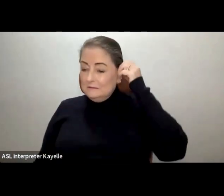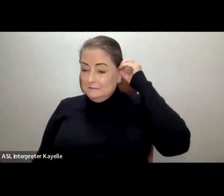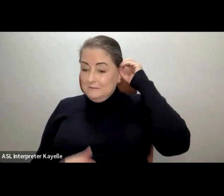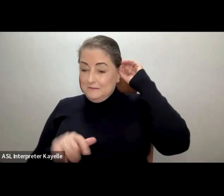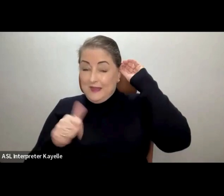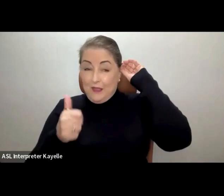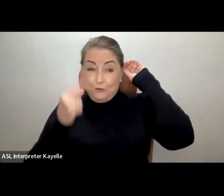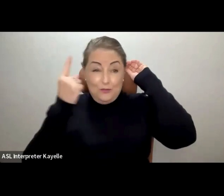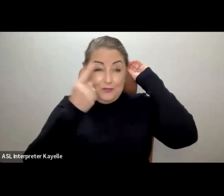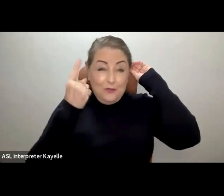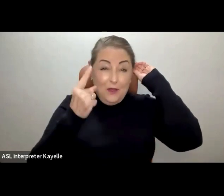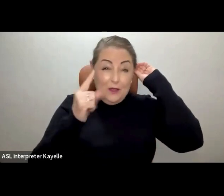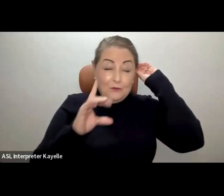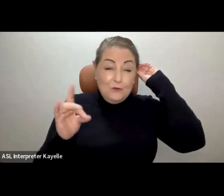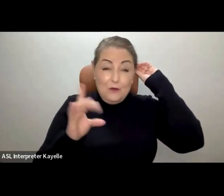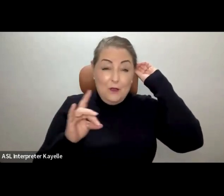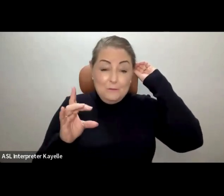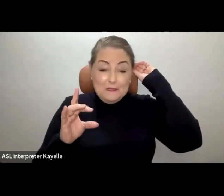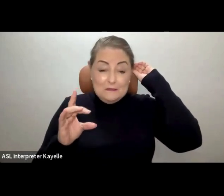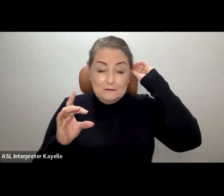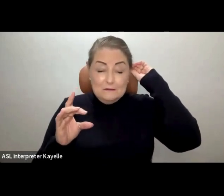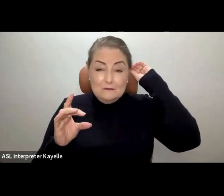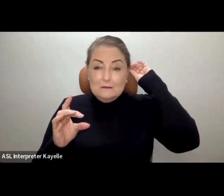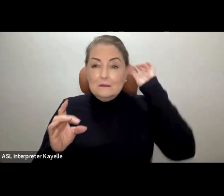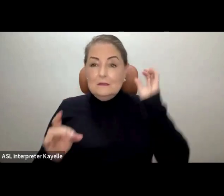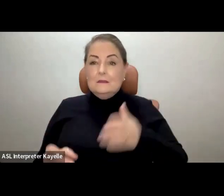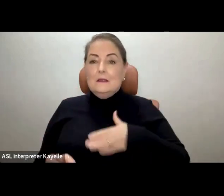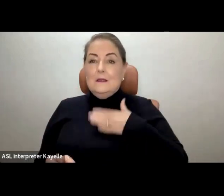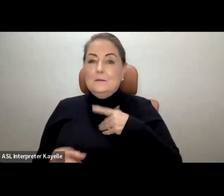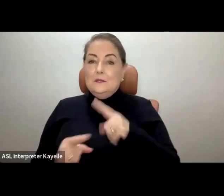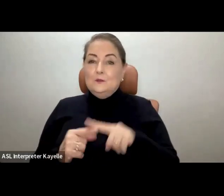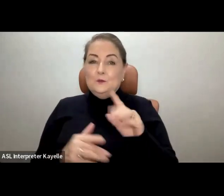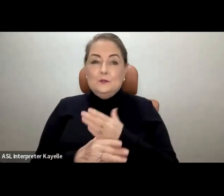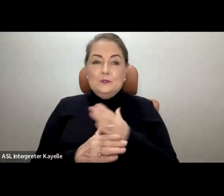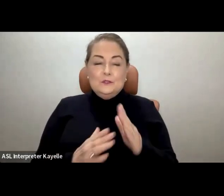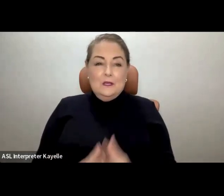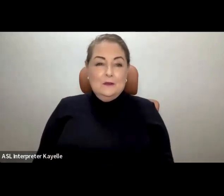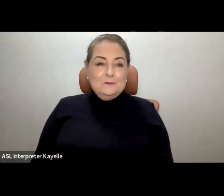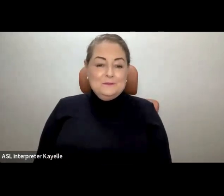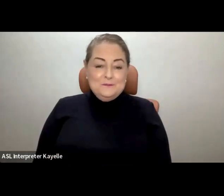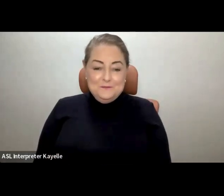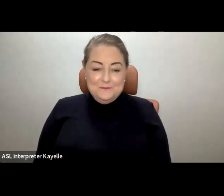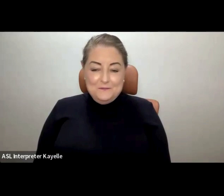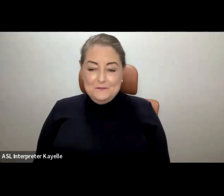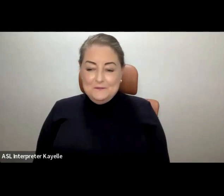and comments from you? Happy to share. And we have one more